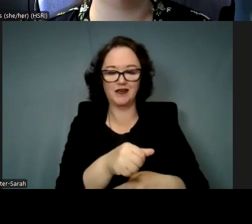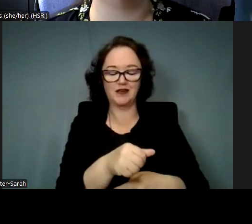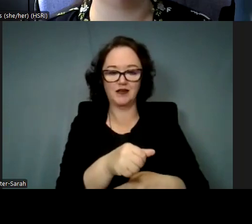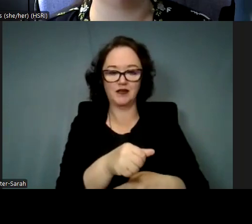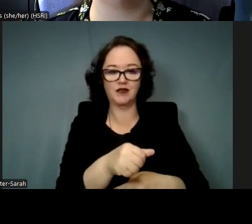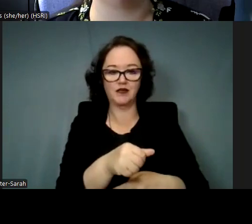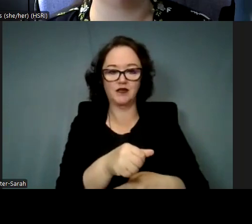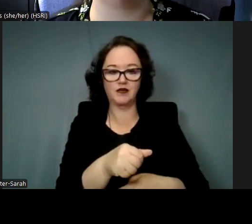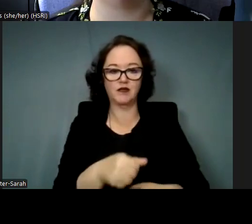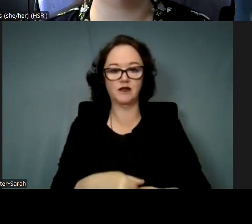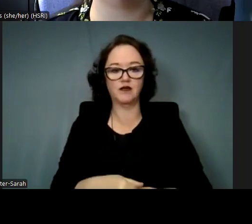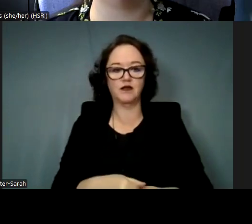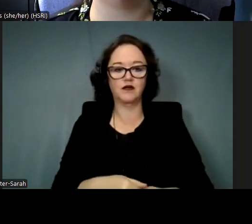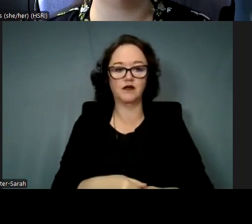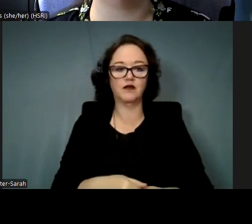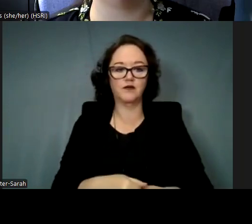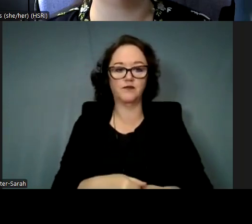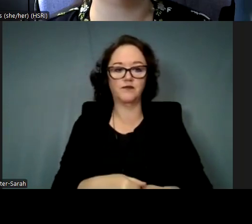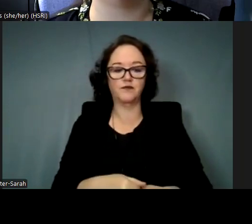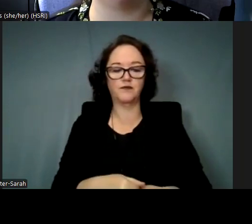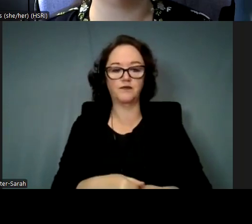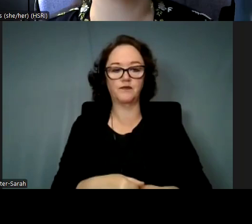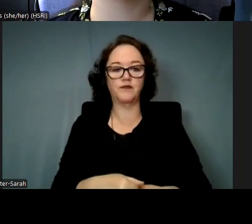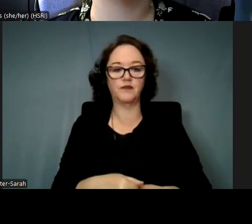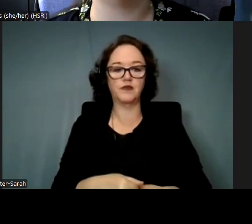I can take the dog to the bathroom myself. So that's a